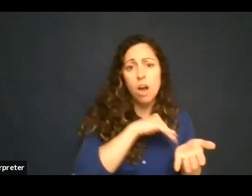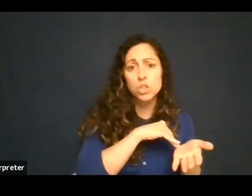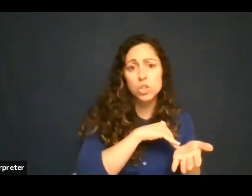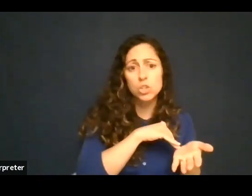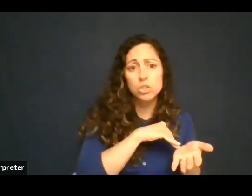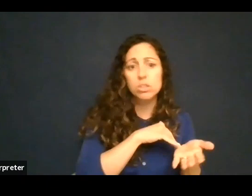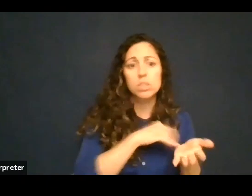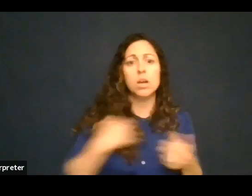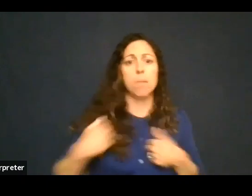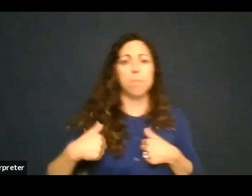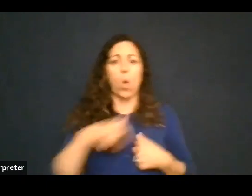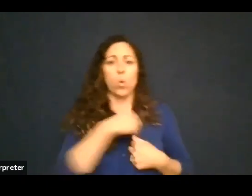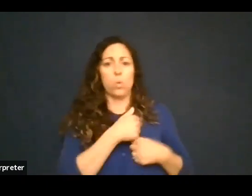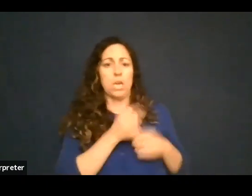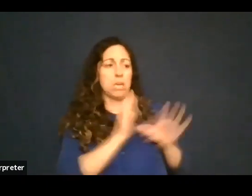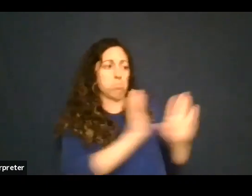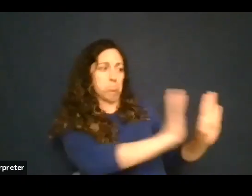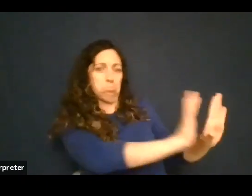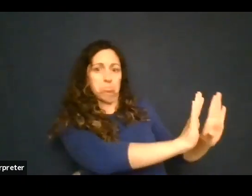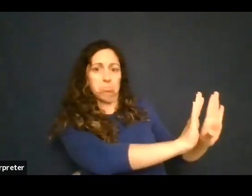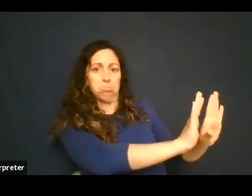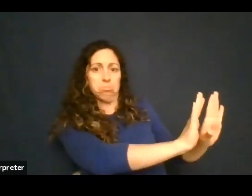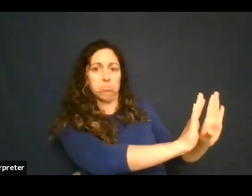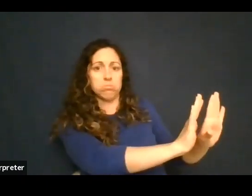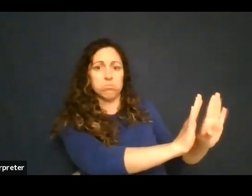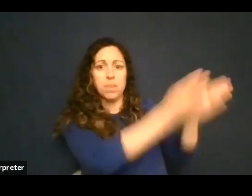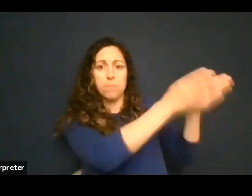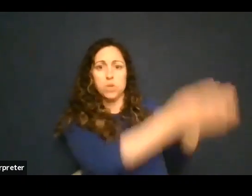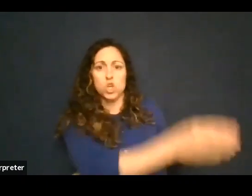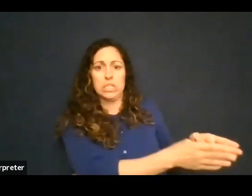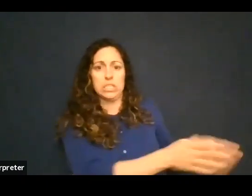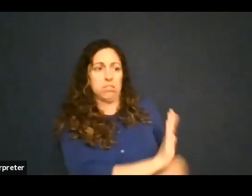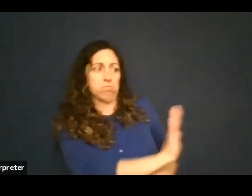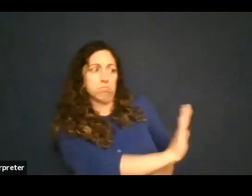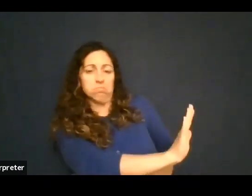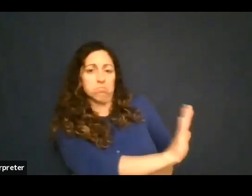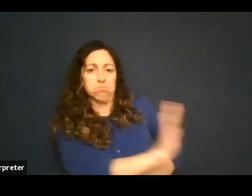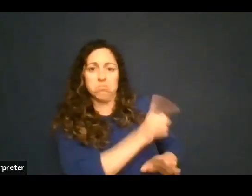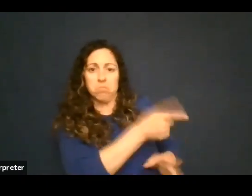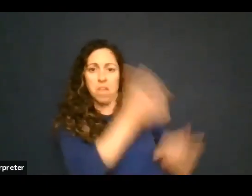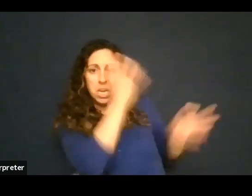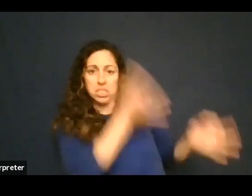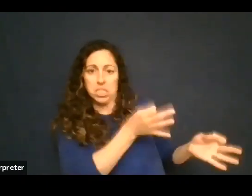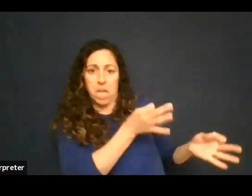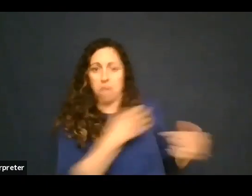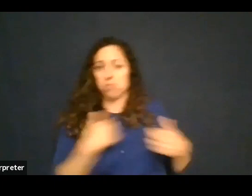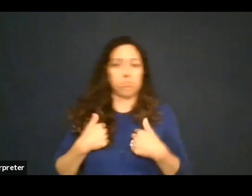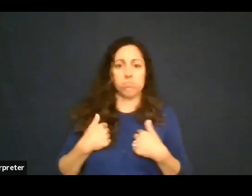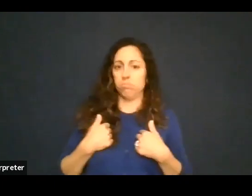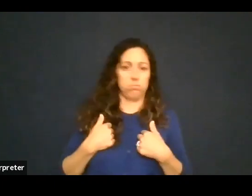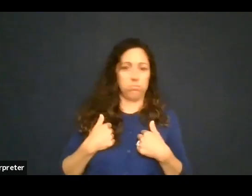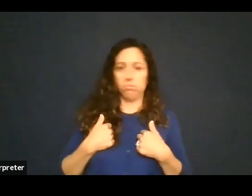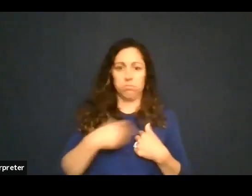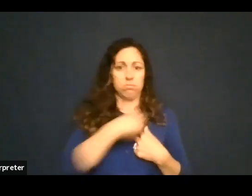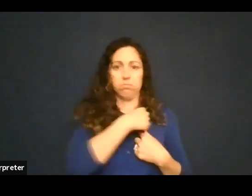affected at that stage. They have the contact information. They can reach out and connect with the researcher or company asking about them.